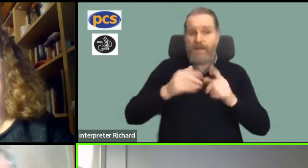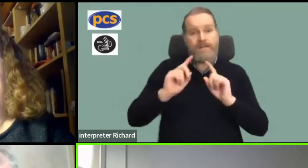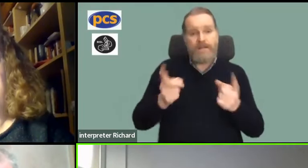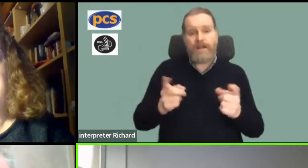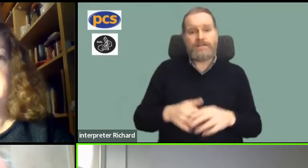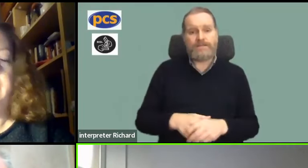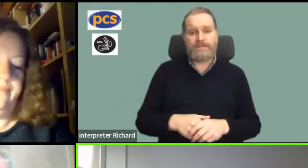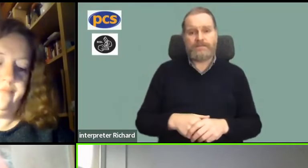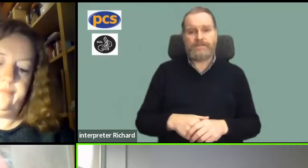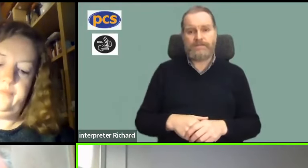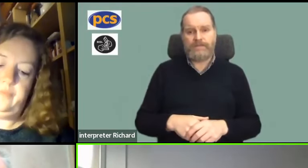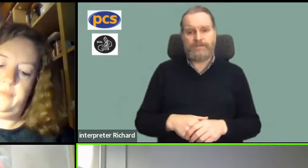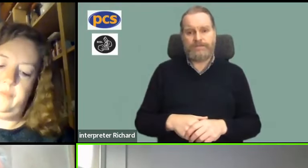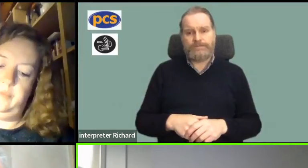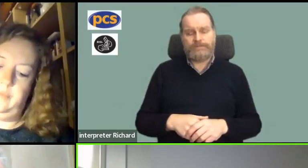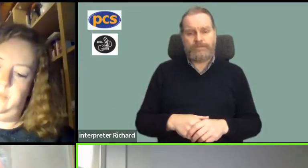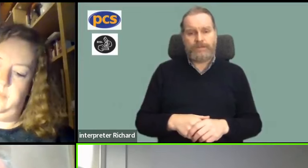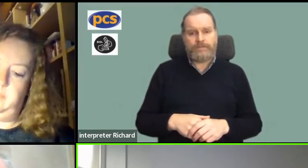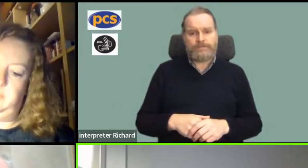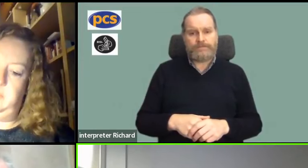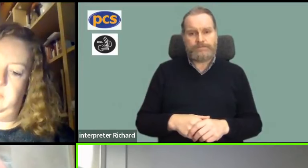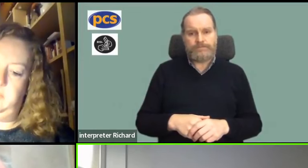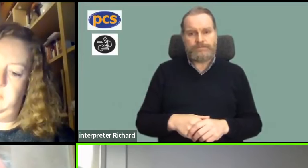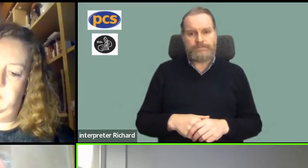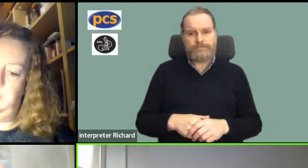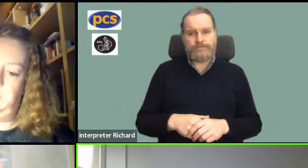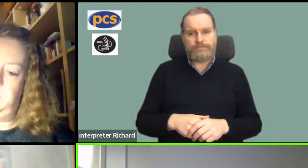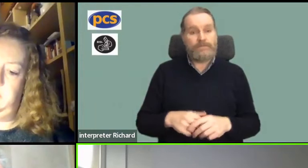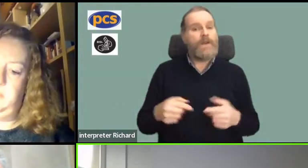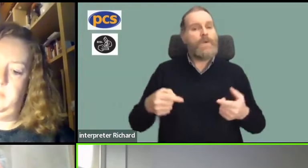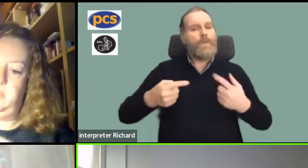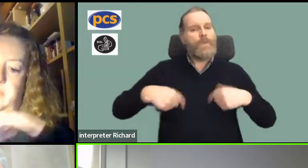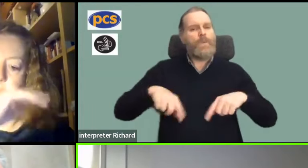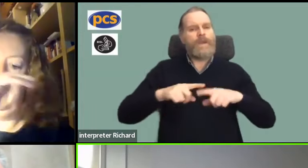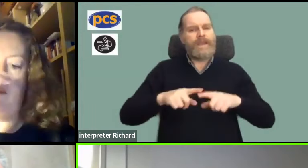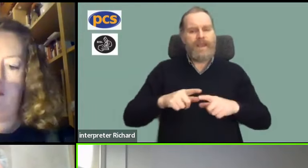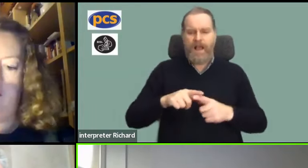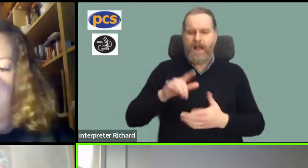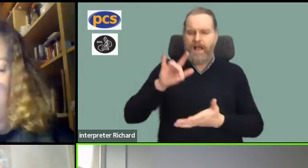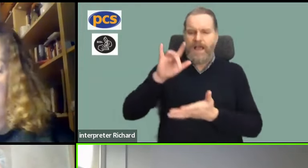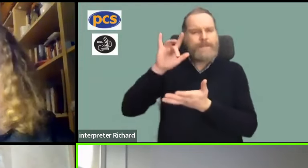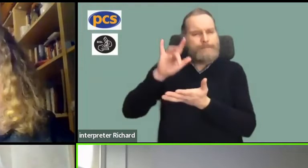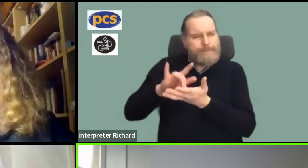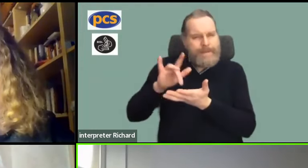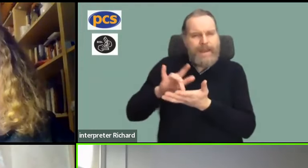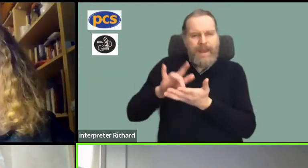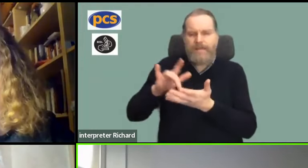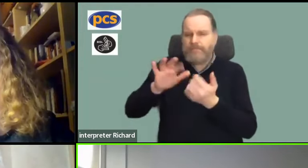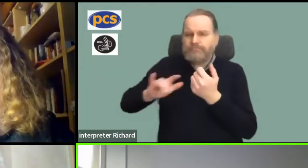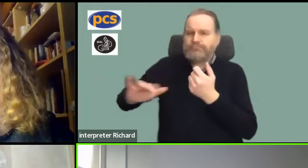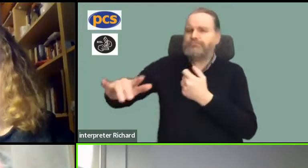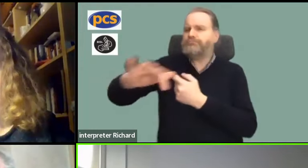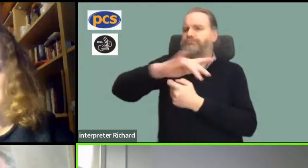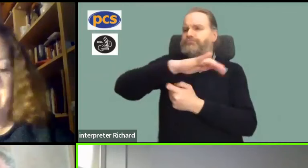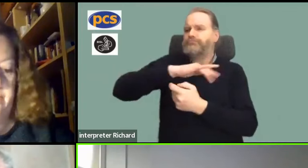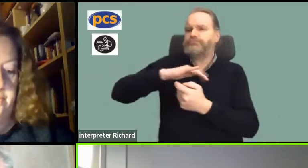in I don't know what the right word is but we we're out of the way with with less developed areas